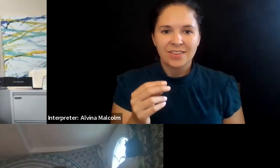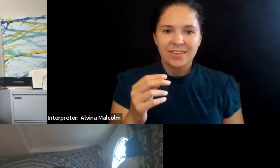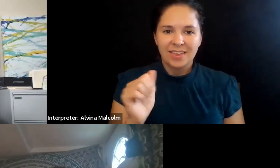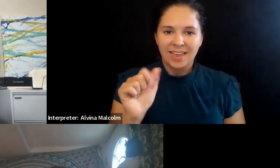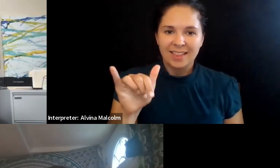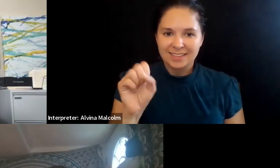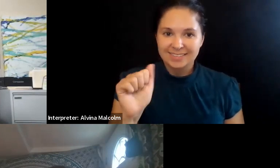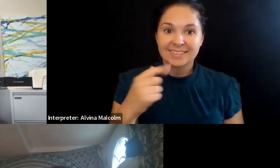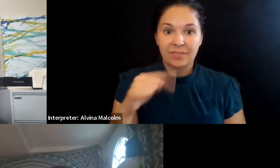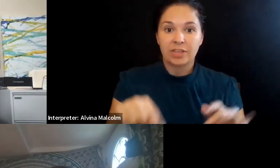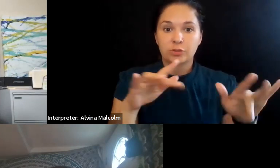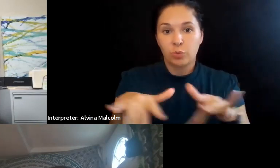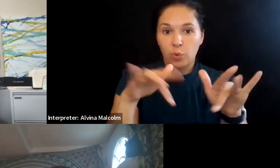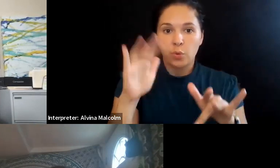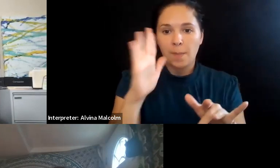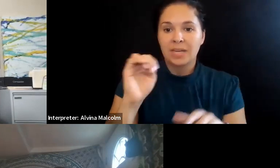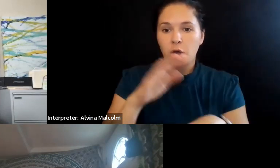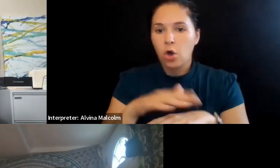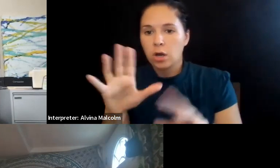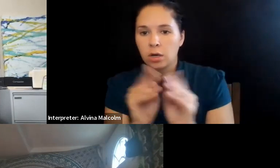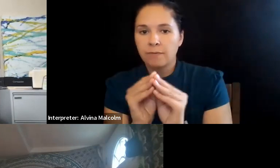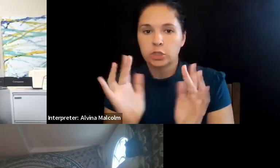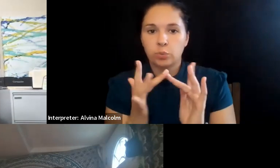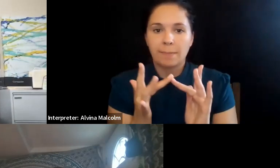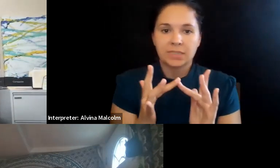so many activities that you have heard.